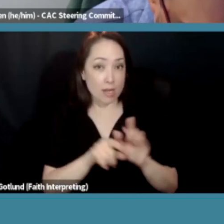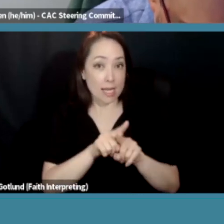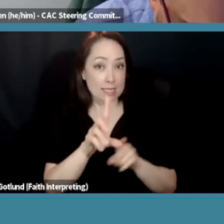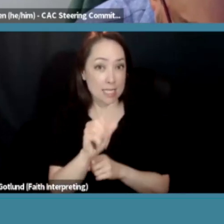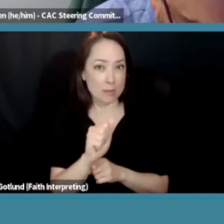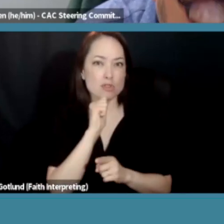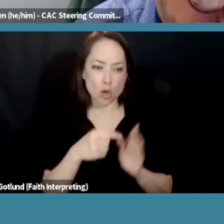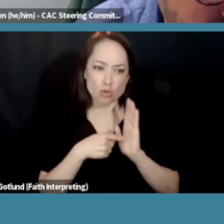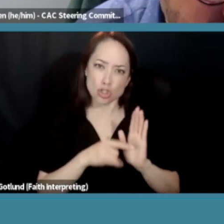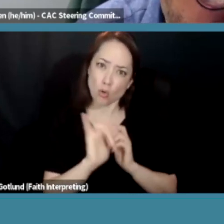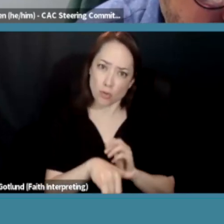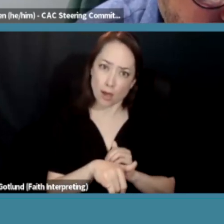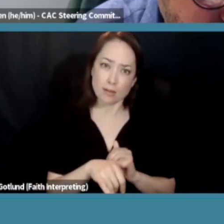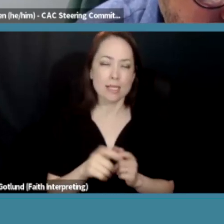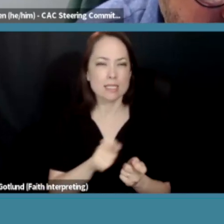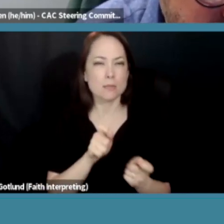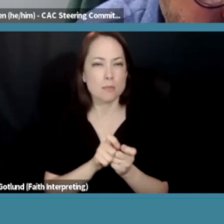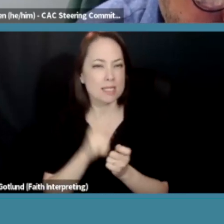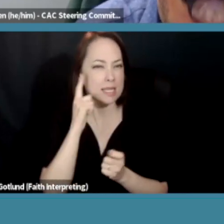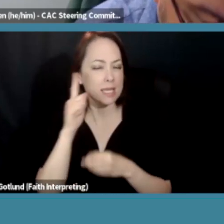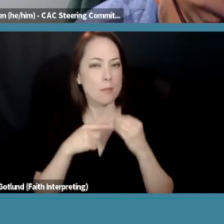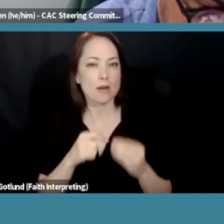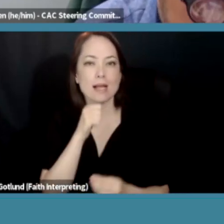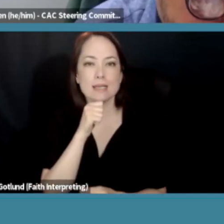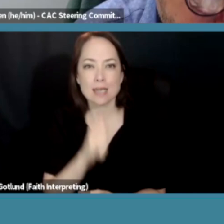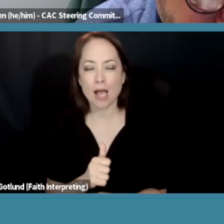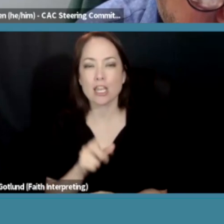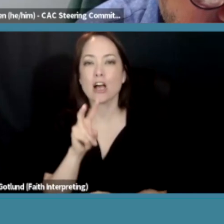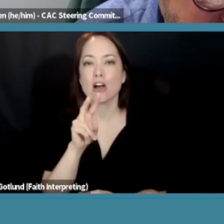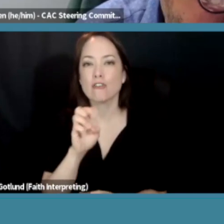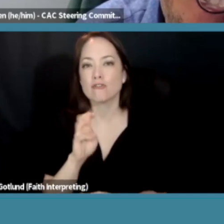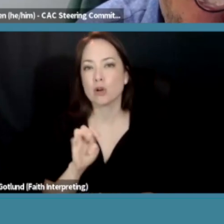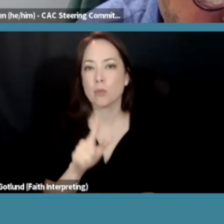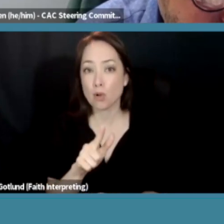Especially think of a nonverbal guest who may use a lot of variation in the way